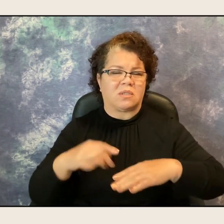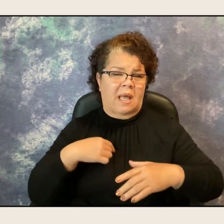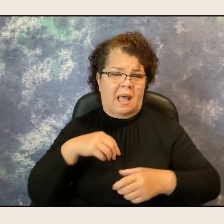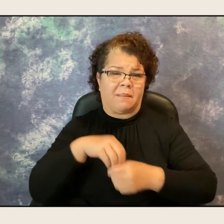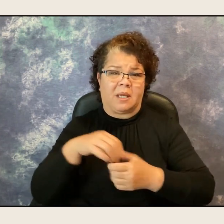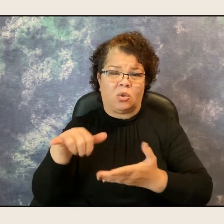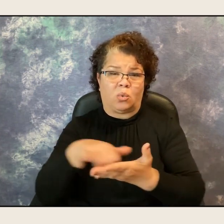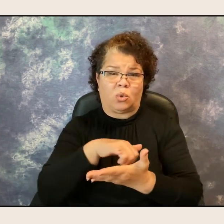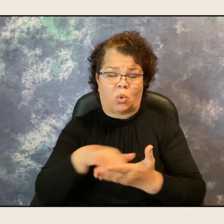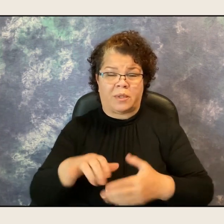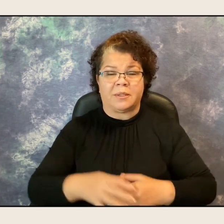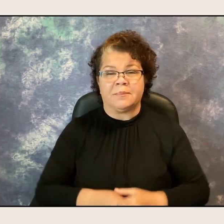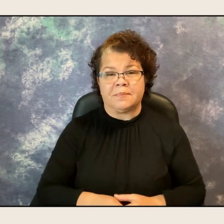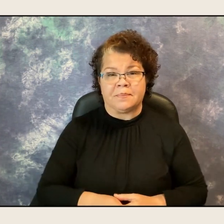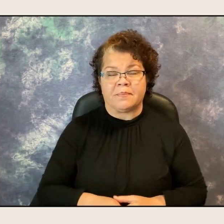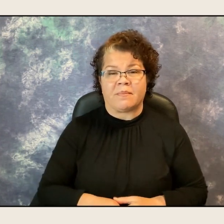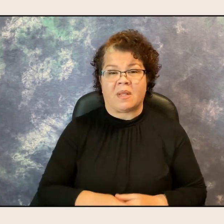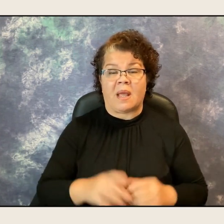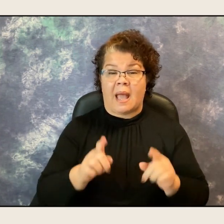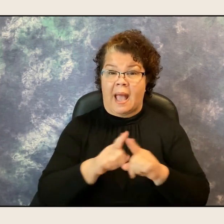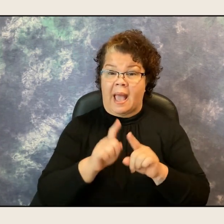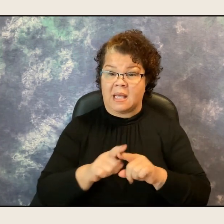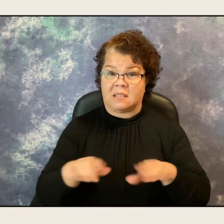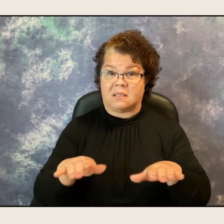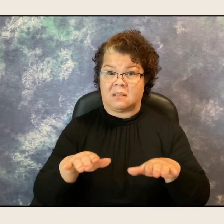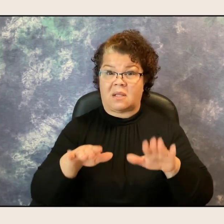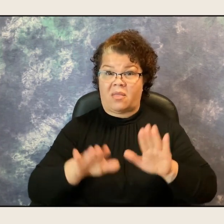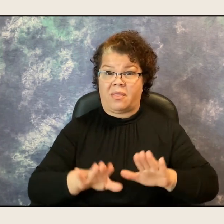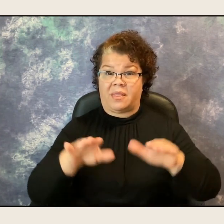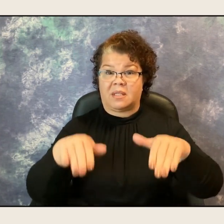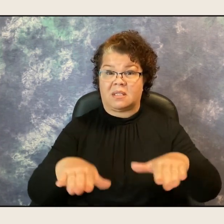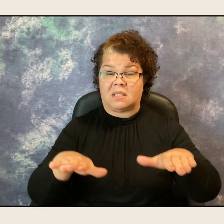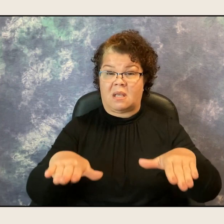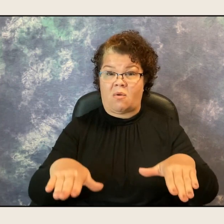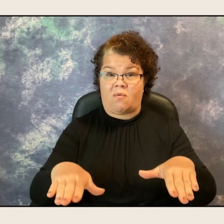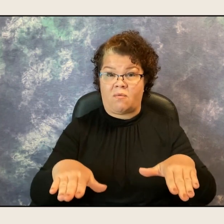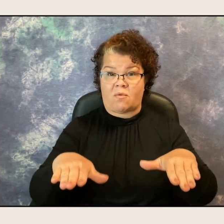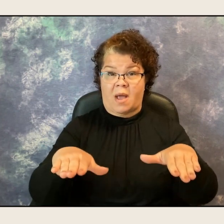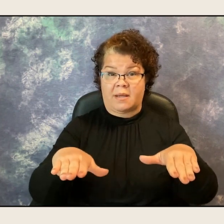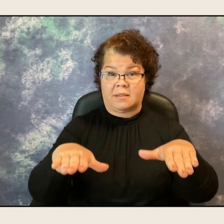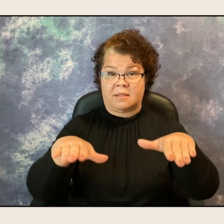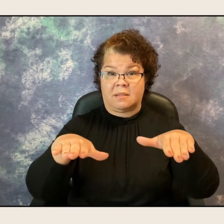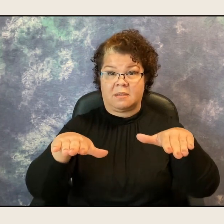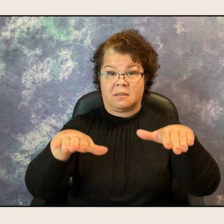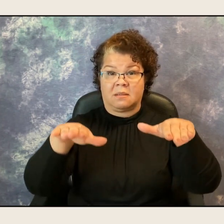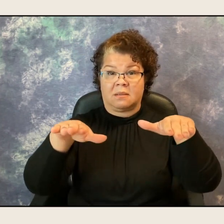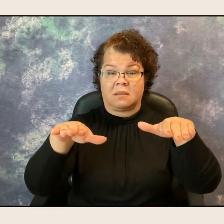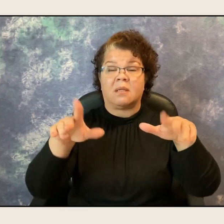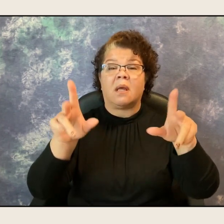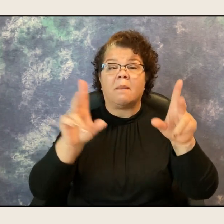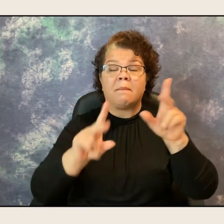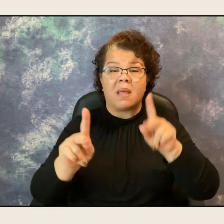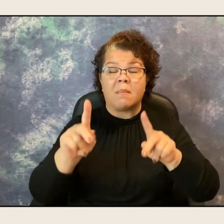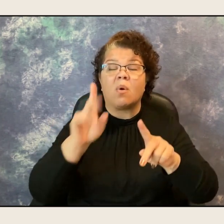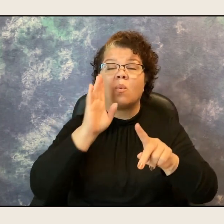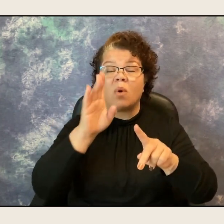As the sea continues to rise, people are going to have to move. People are already moving.